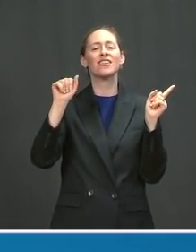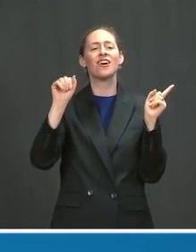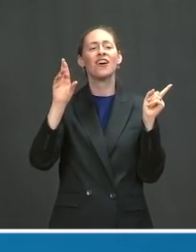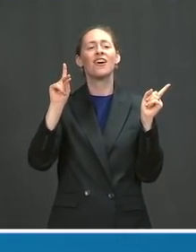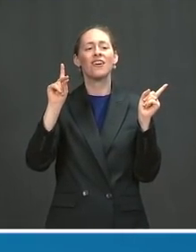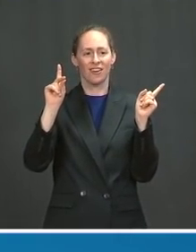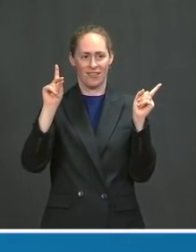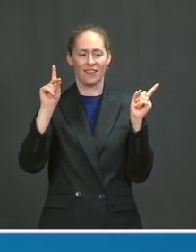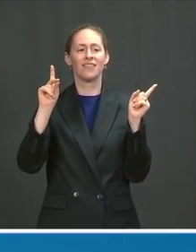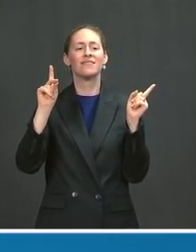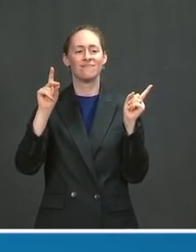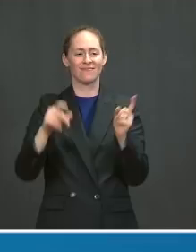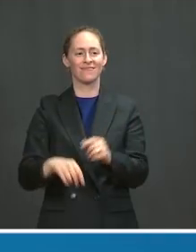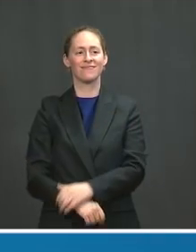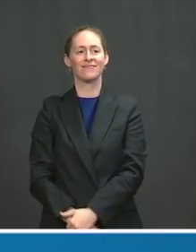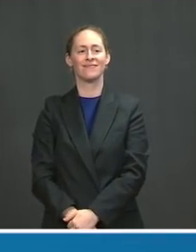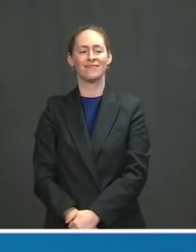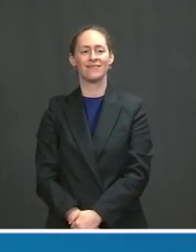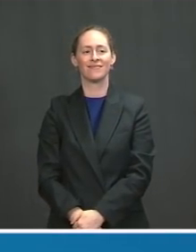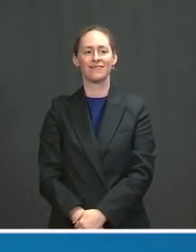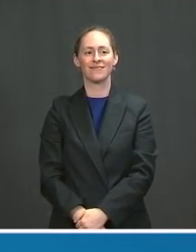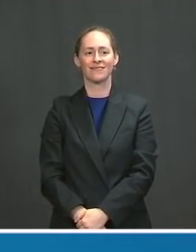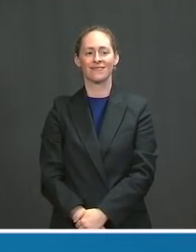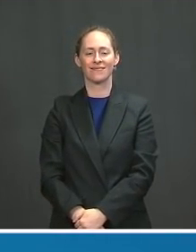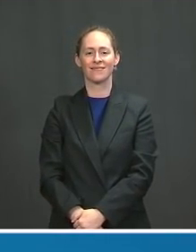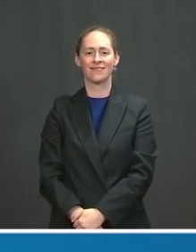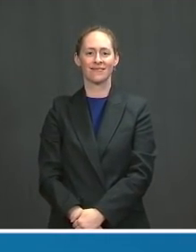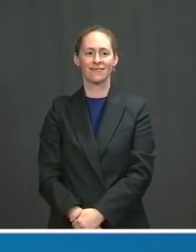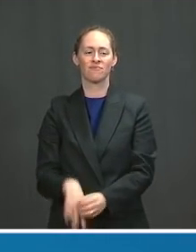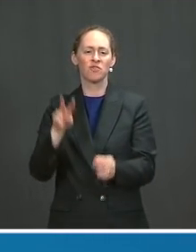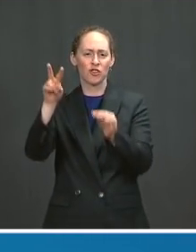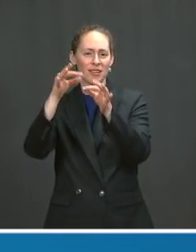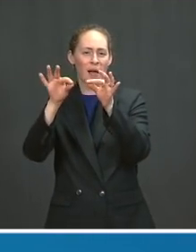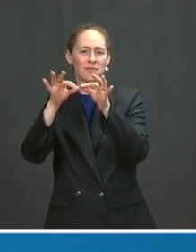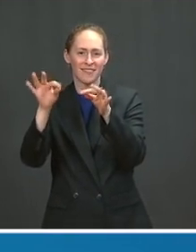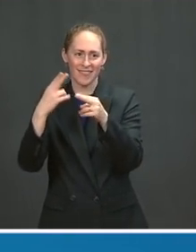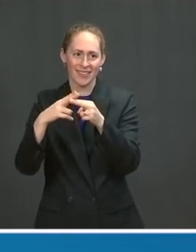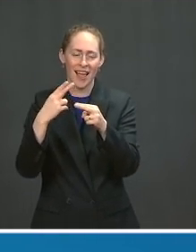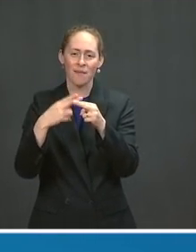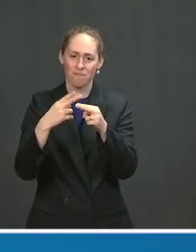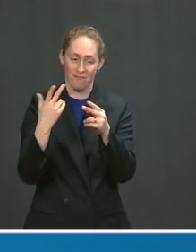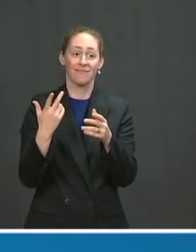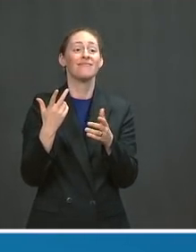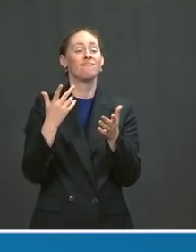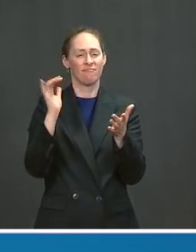That is the ultimate example of what I mean, in it together.